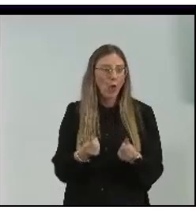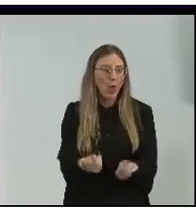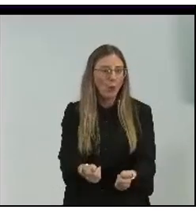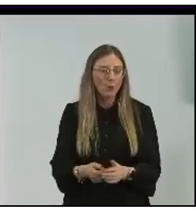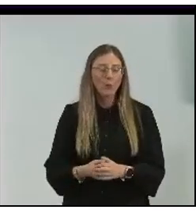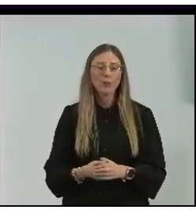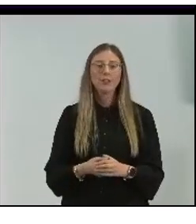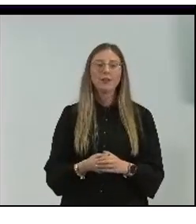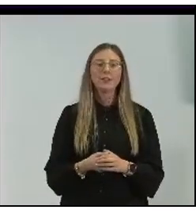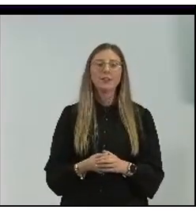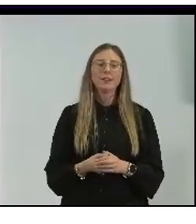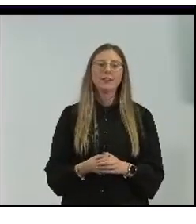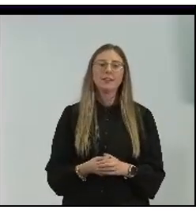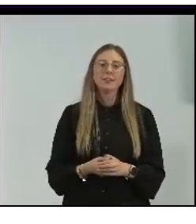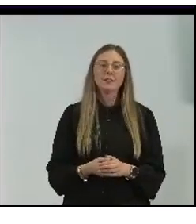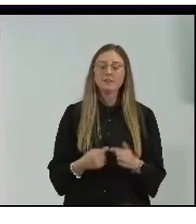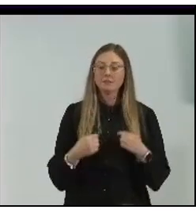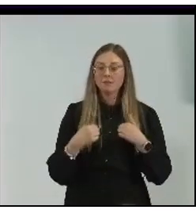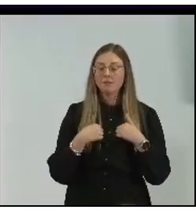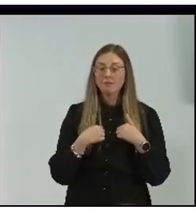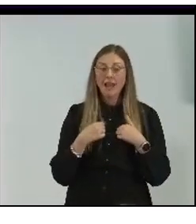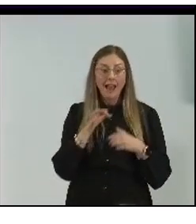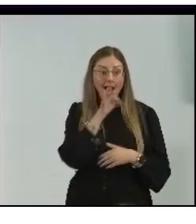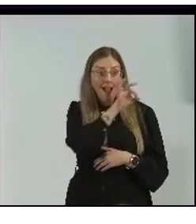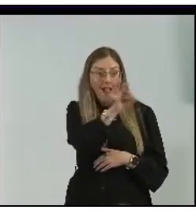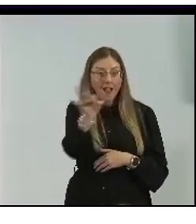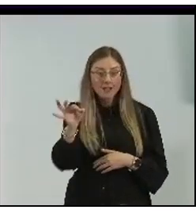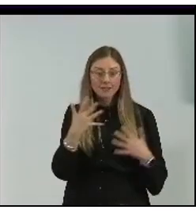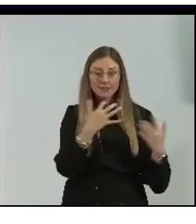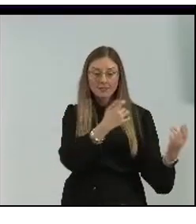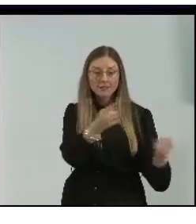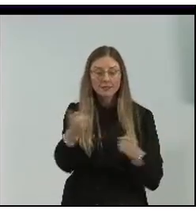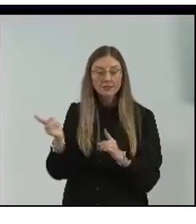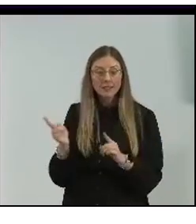Yeah, I like to start asking any audience to have you ever actually worked with APDF to make it